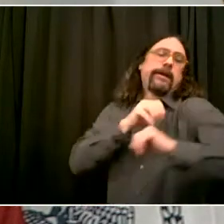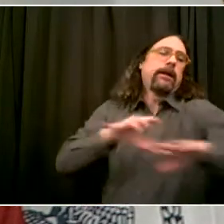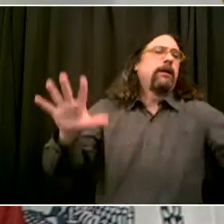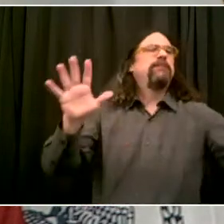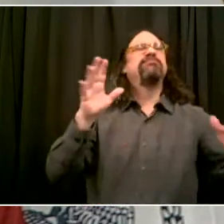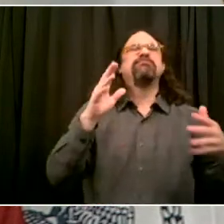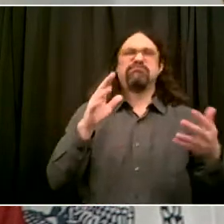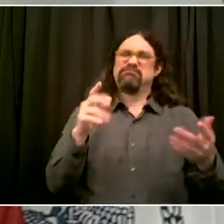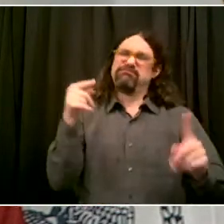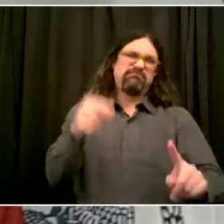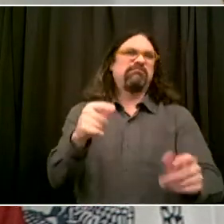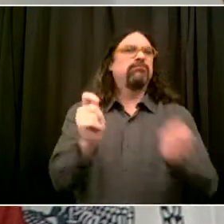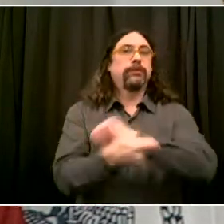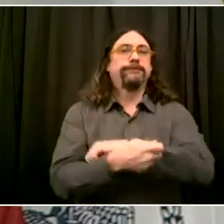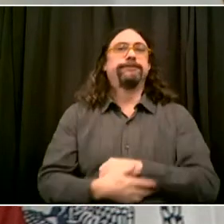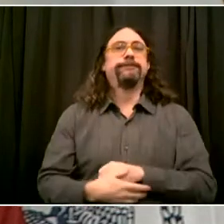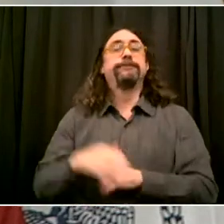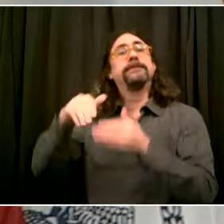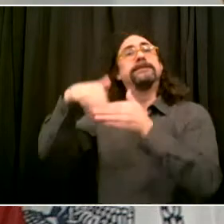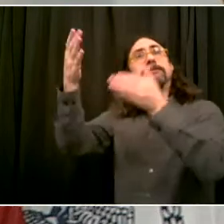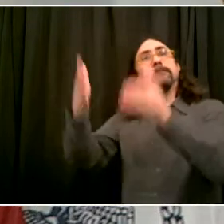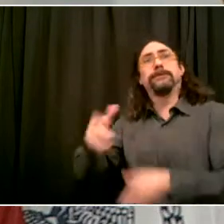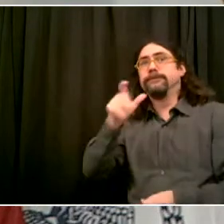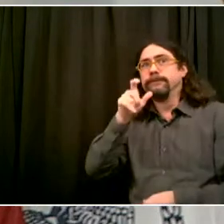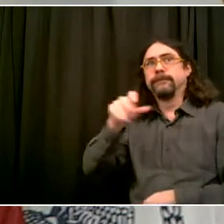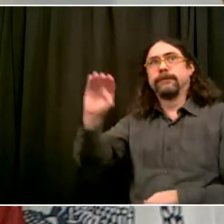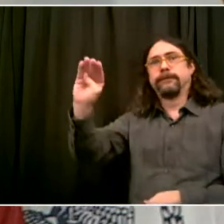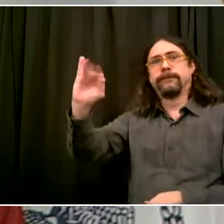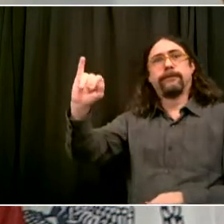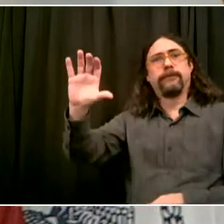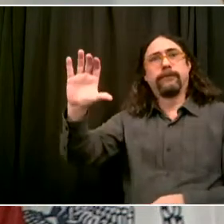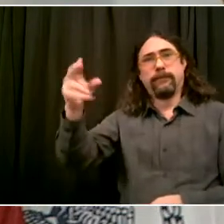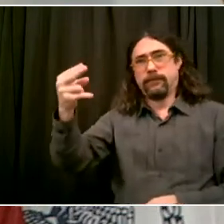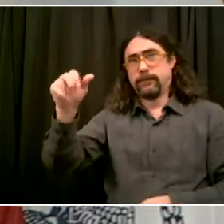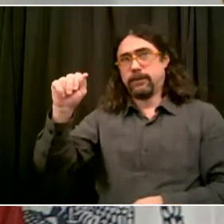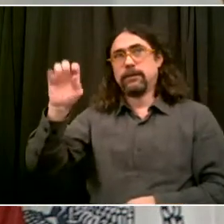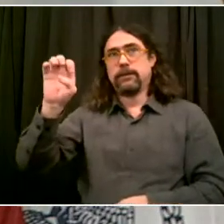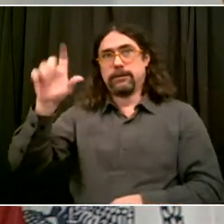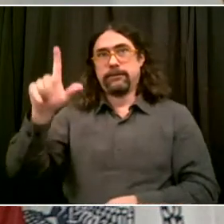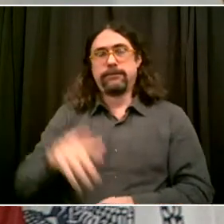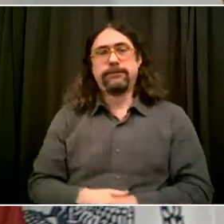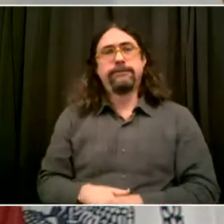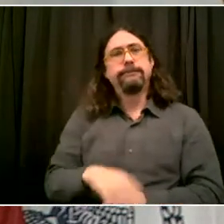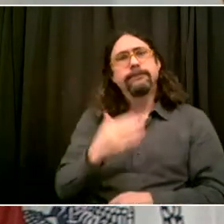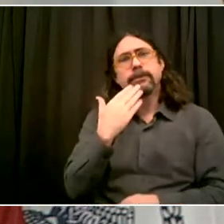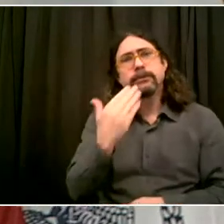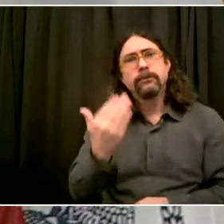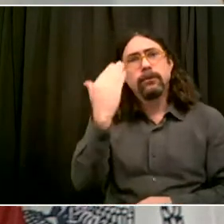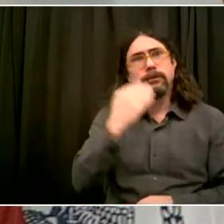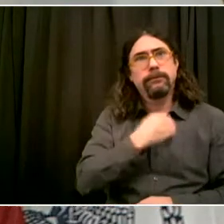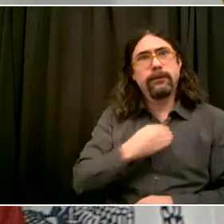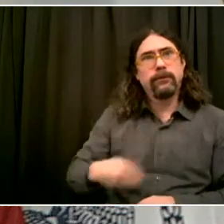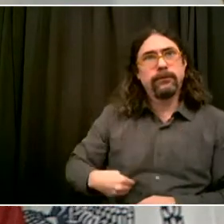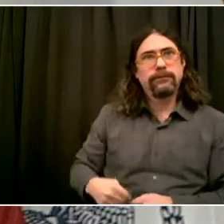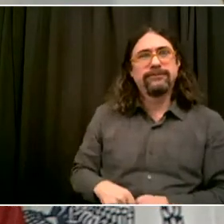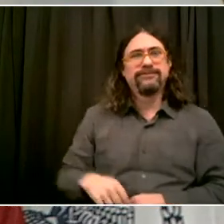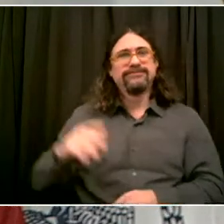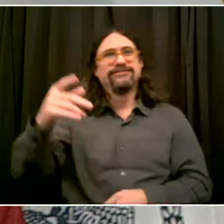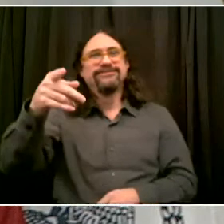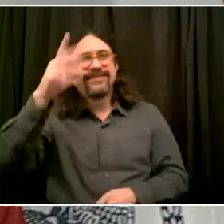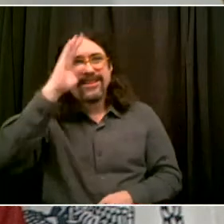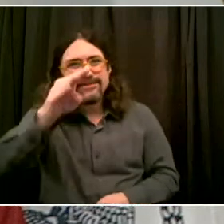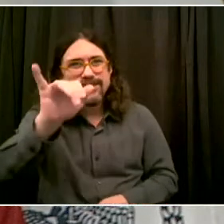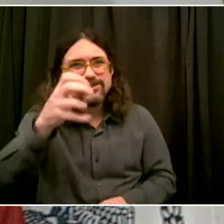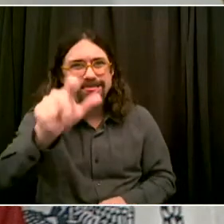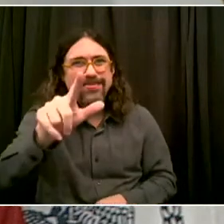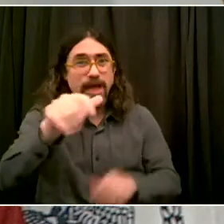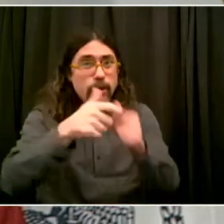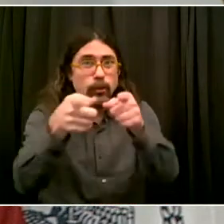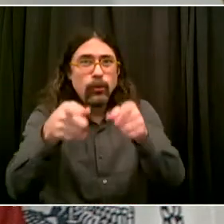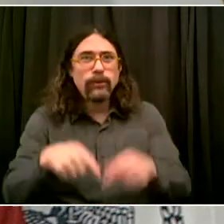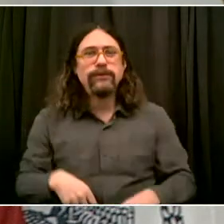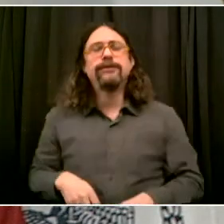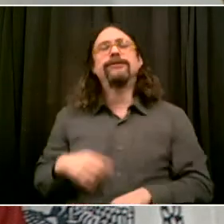> NEXT ISMICHAEL GARLAND.